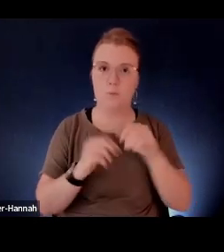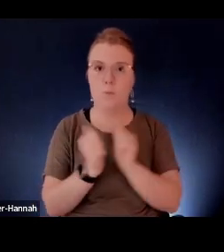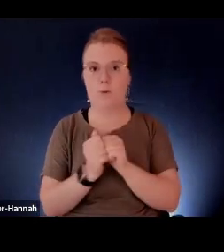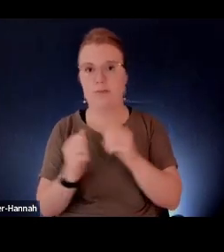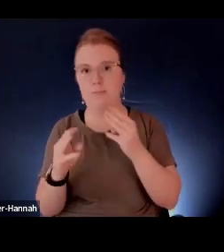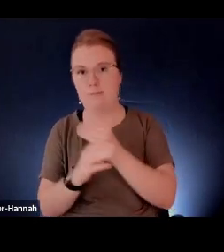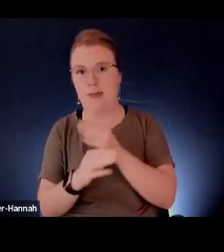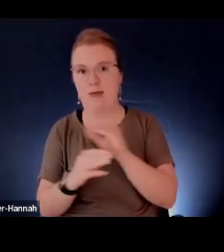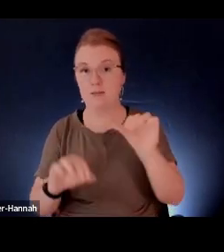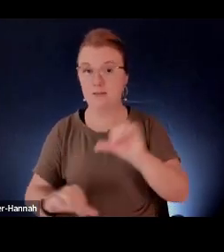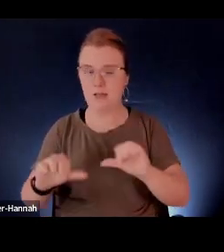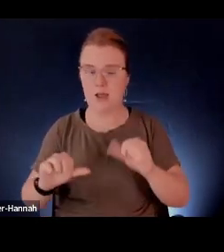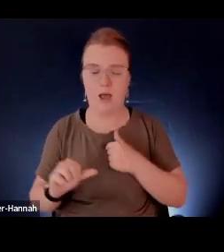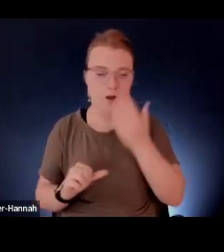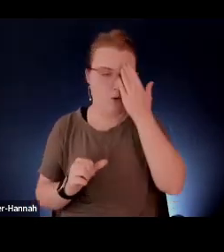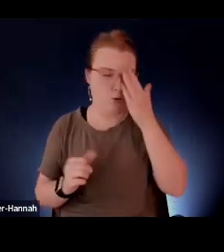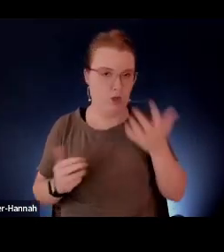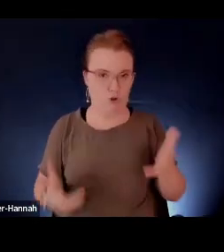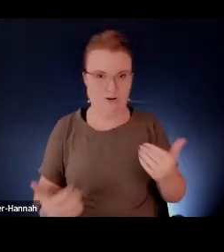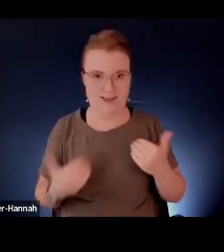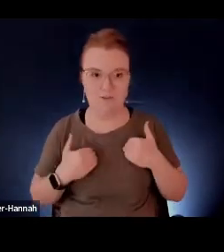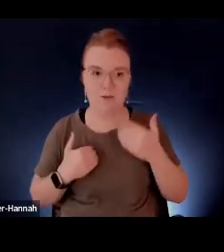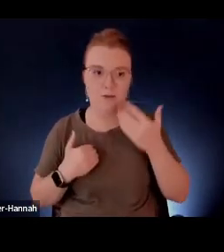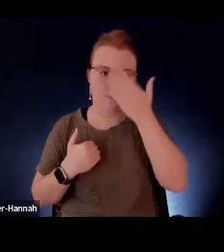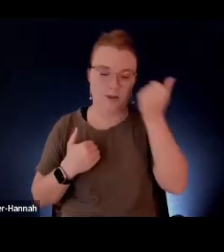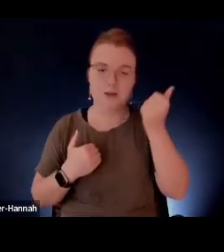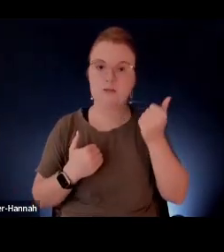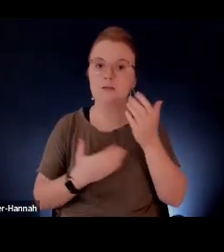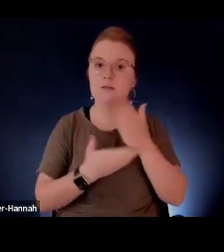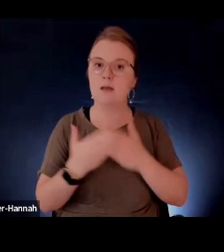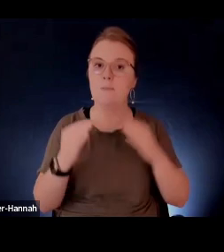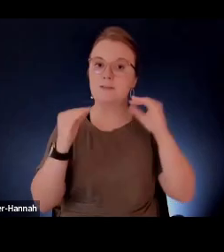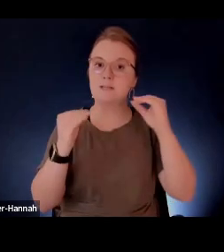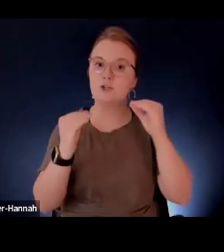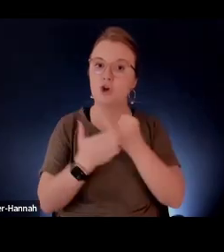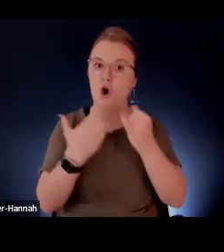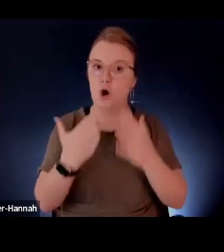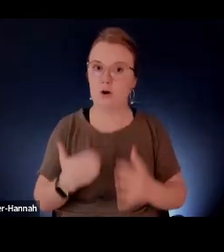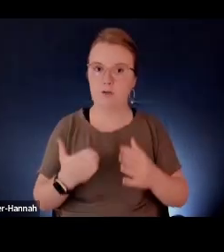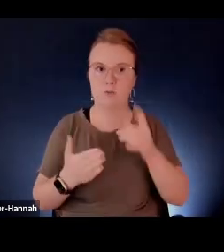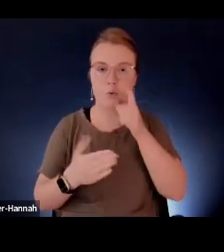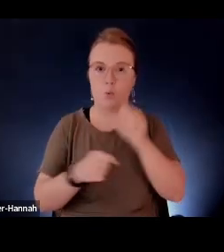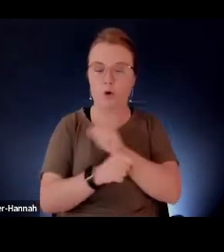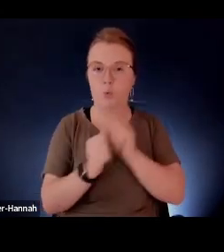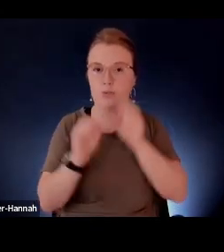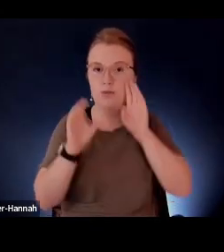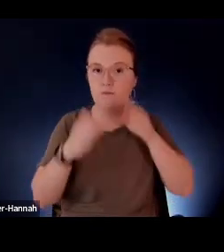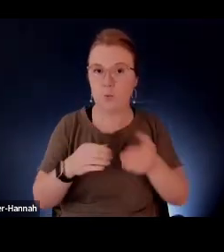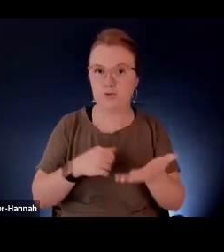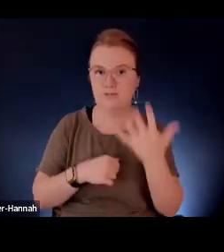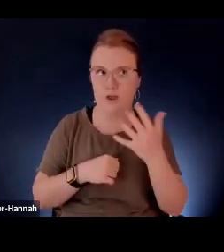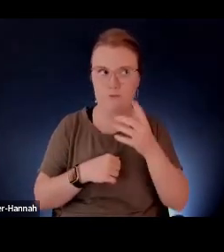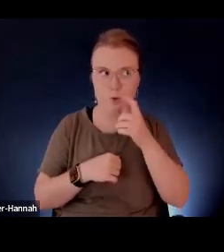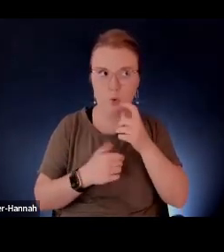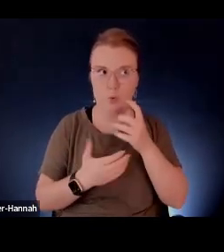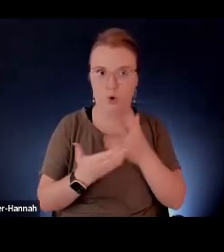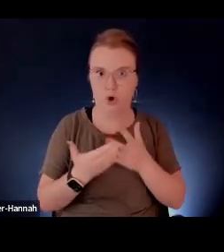'cause there are teaching artists that I work with, with Focus 5 that actually make a living doing that. Is there a way to incorporate music